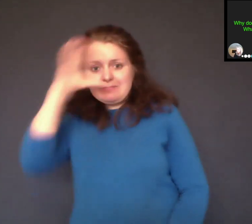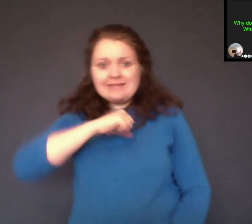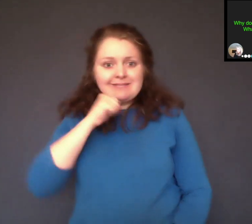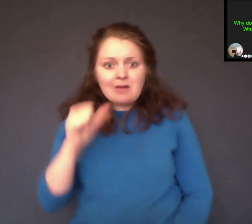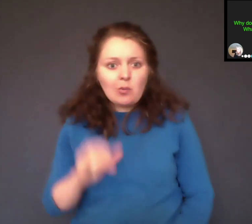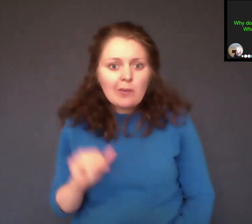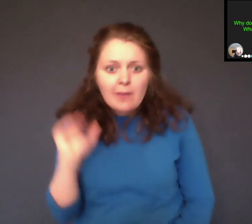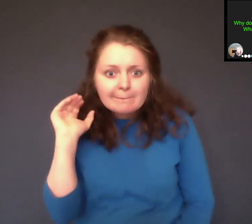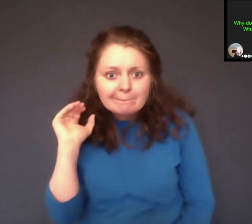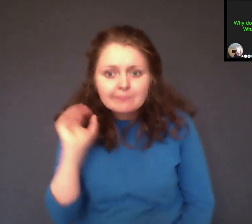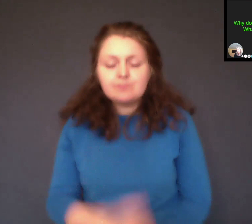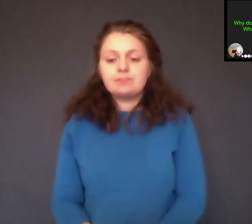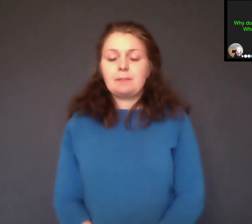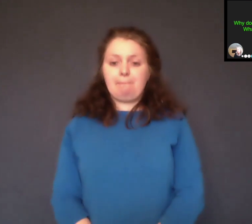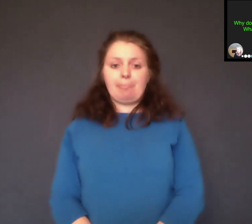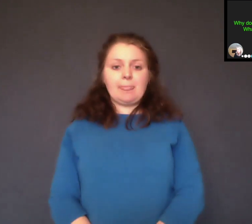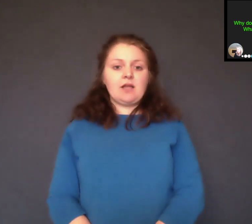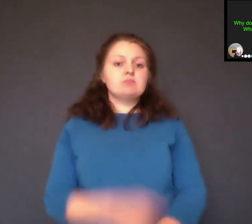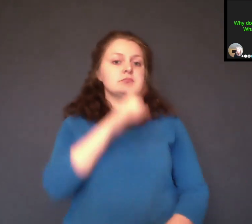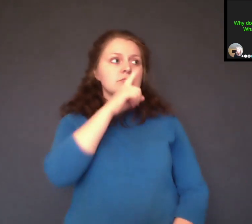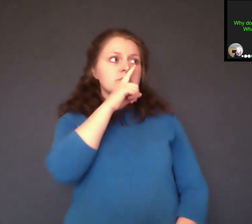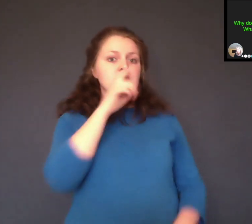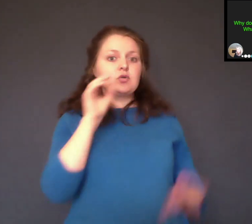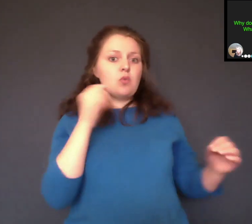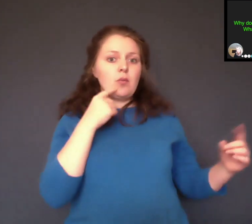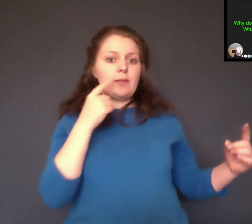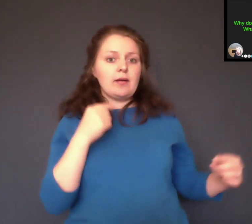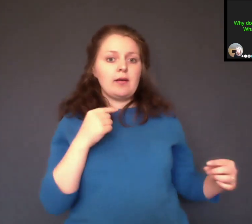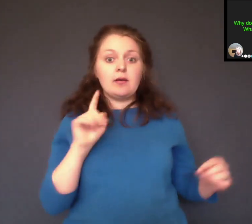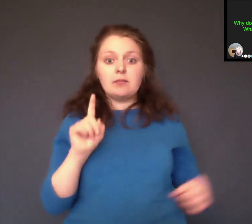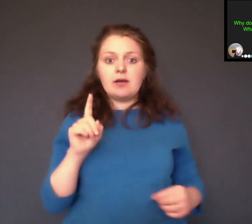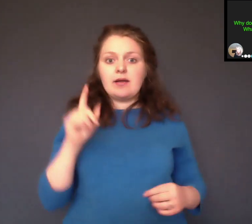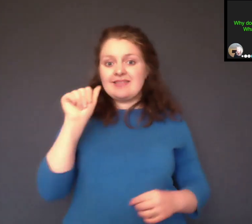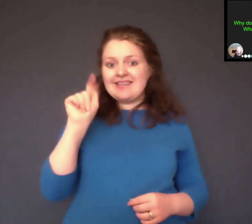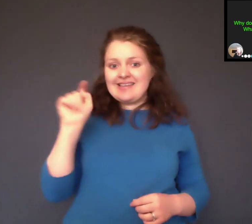there was no reply at first but then from somewhere at the other end of the attic attic